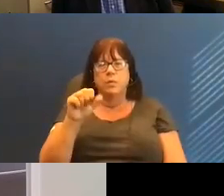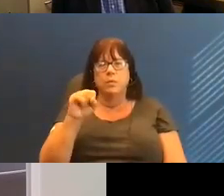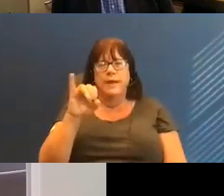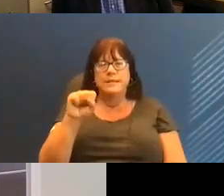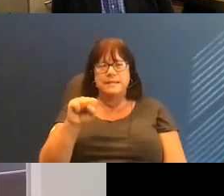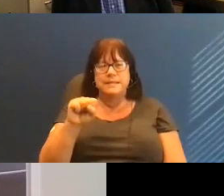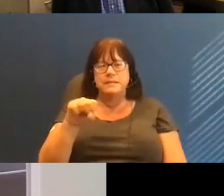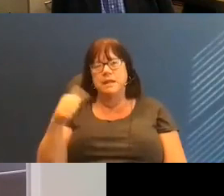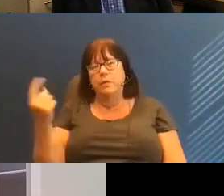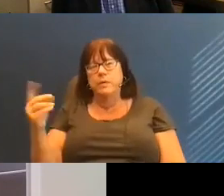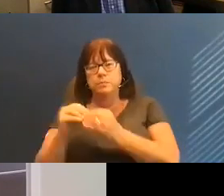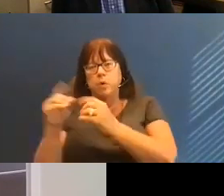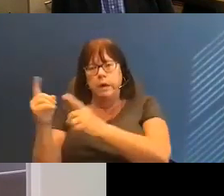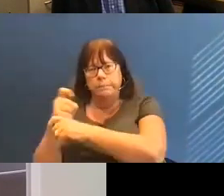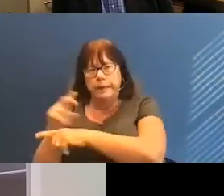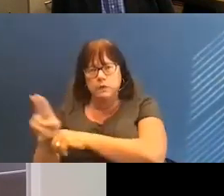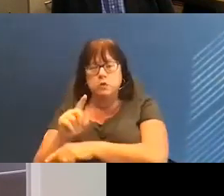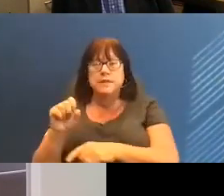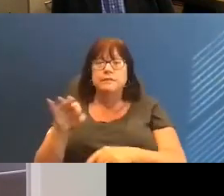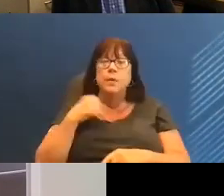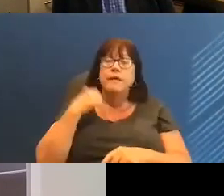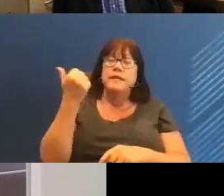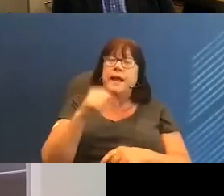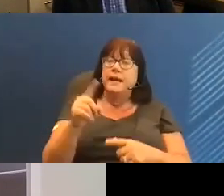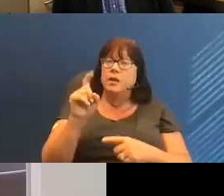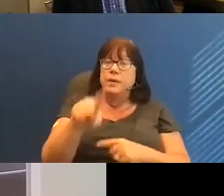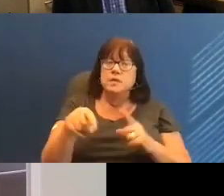questions about where to start or if you run any problems using any of these repositories,